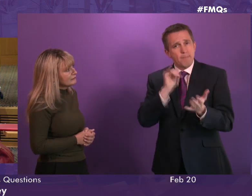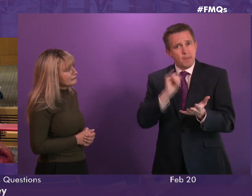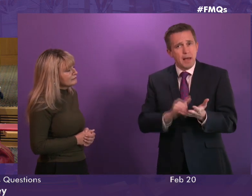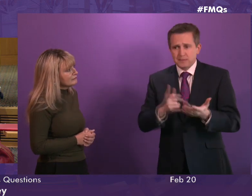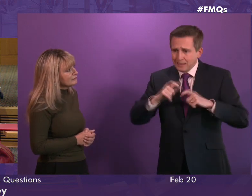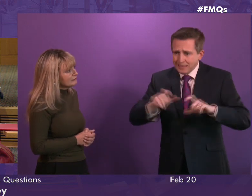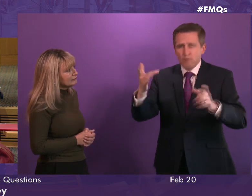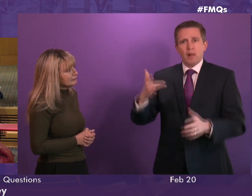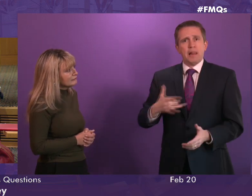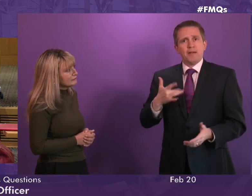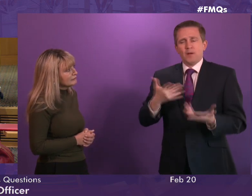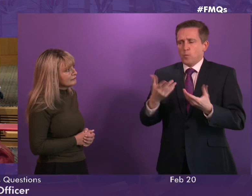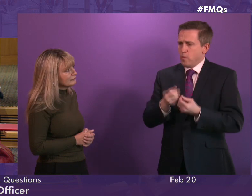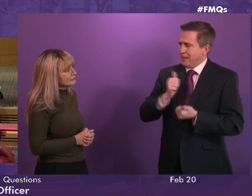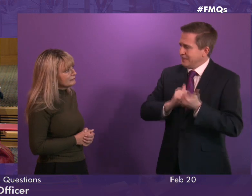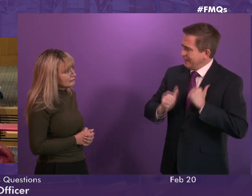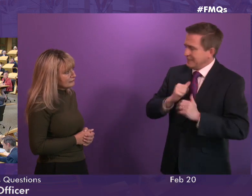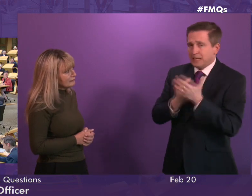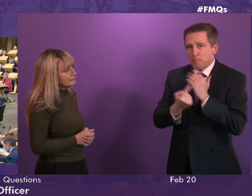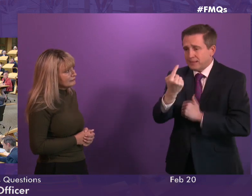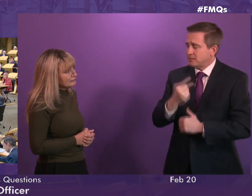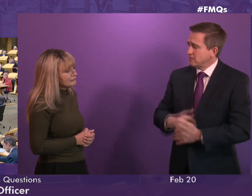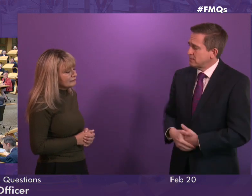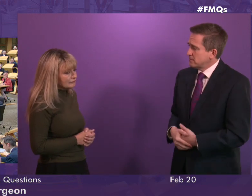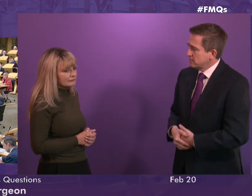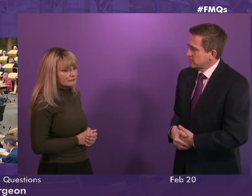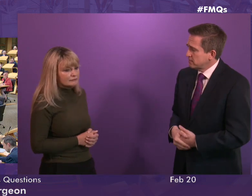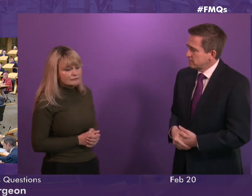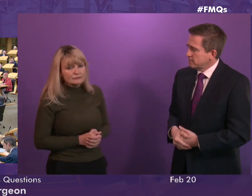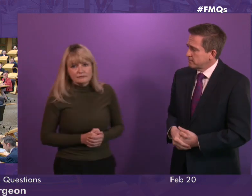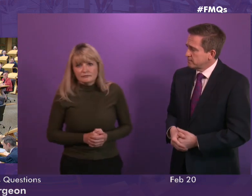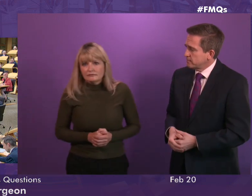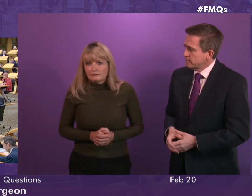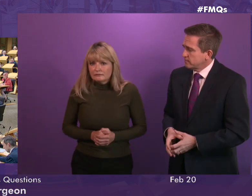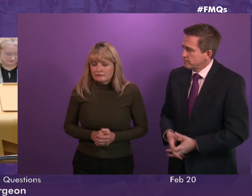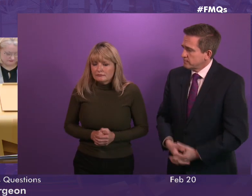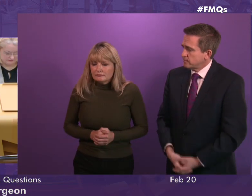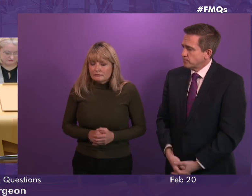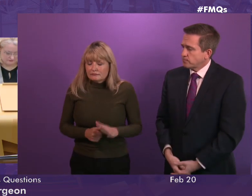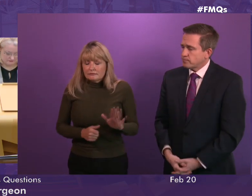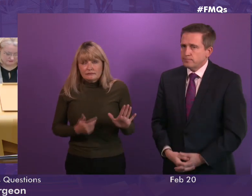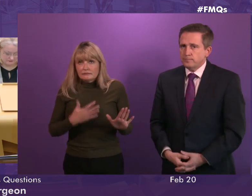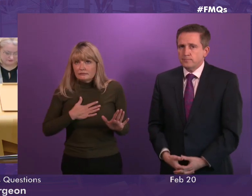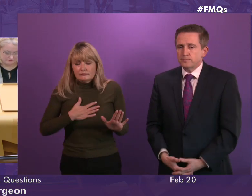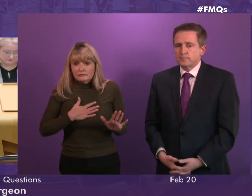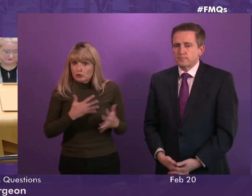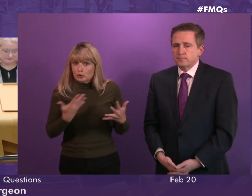The First Minister (Nicola Sturgeon): I have enormous sympathy with the issue that